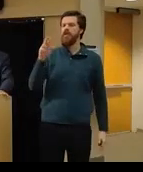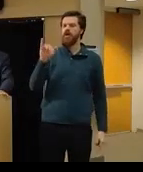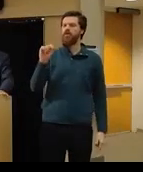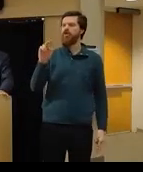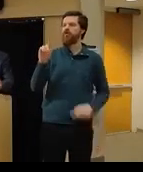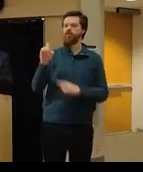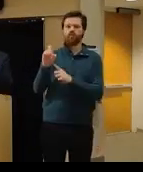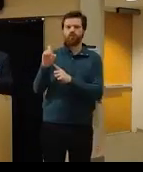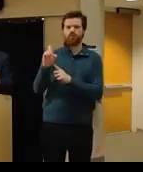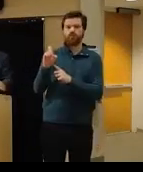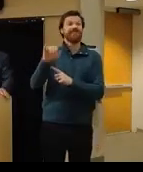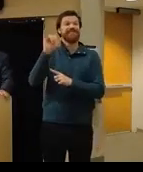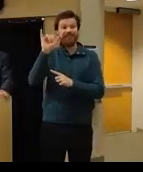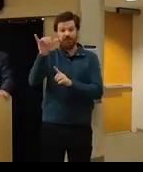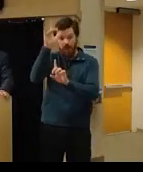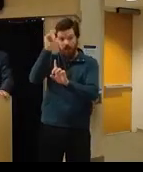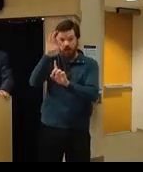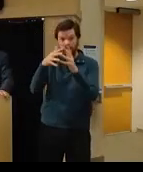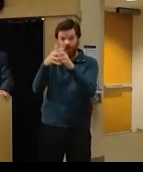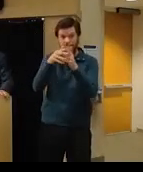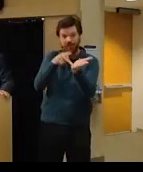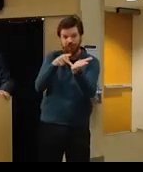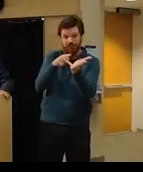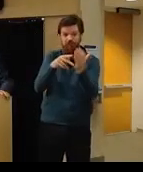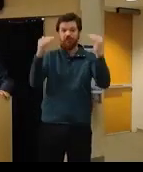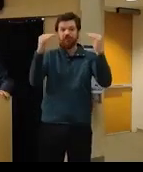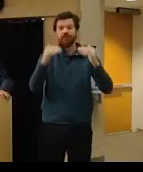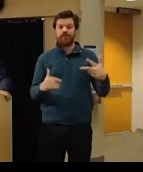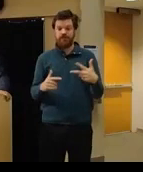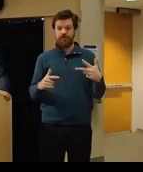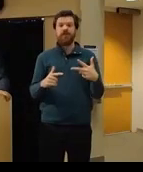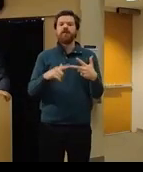the father of American Psychiatry Russ considered African-Americans to be inherently inferior and